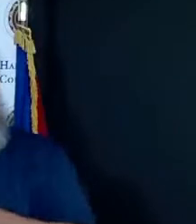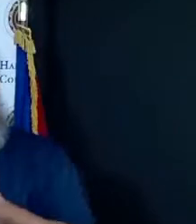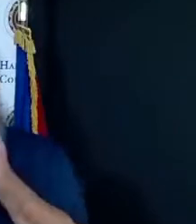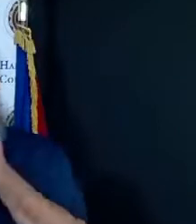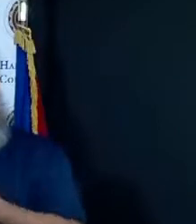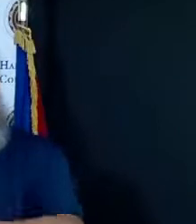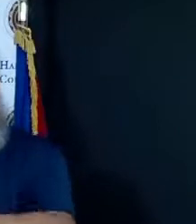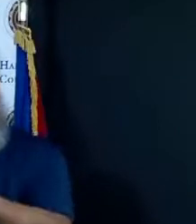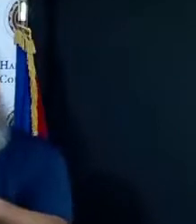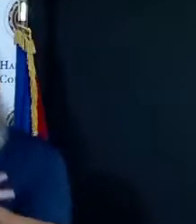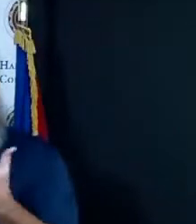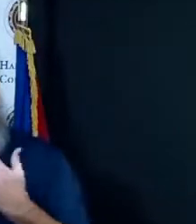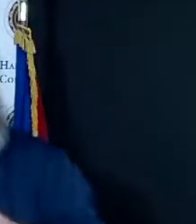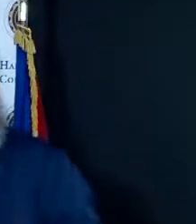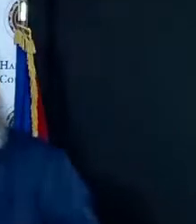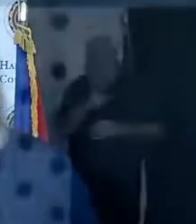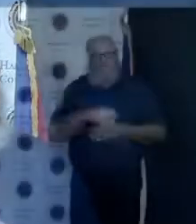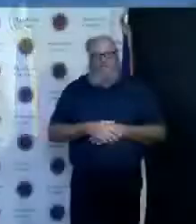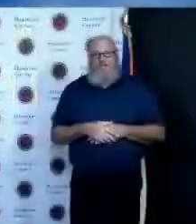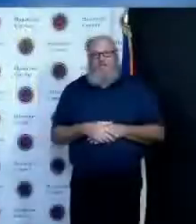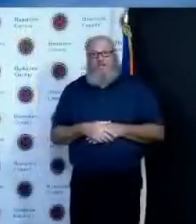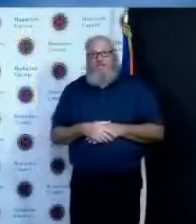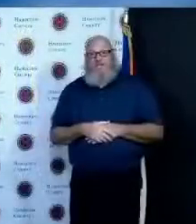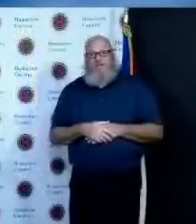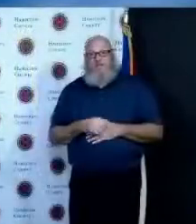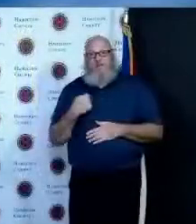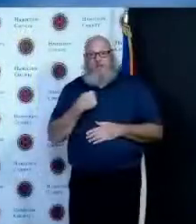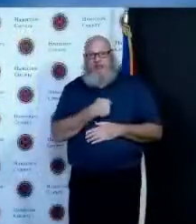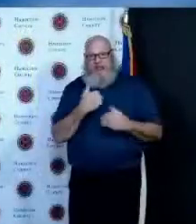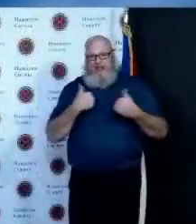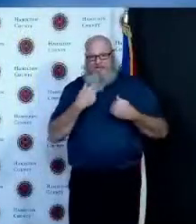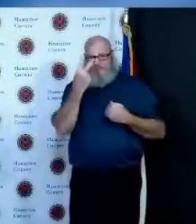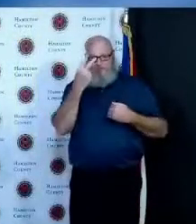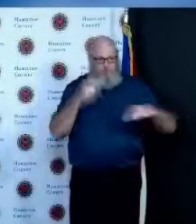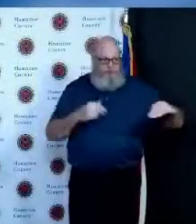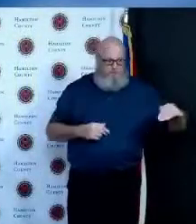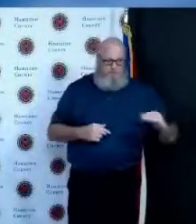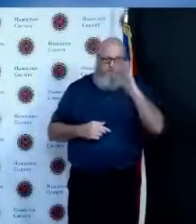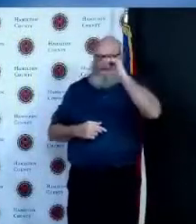with our cases one happened on December 10th and the second looks like it just happened about a